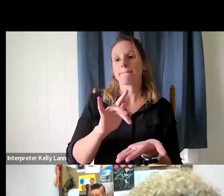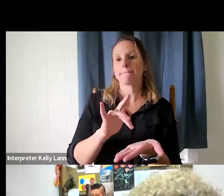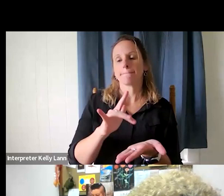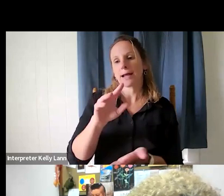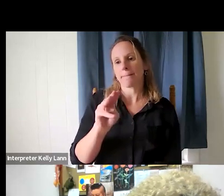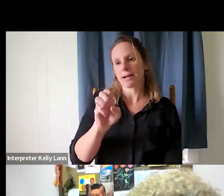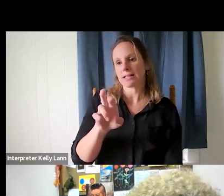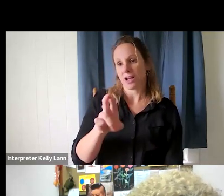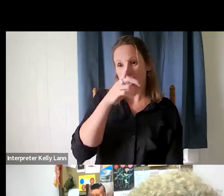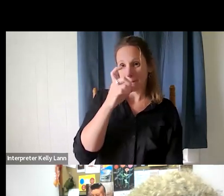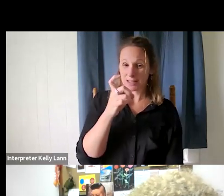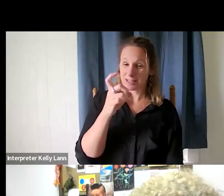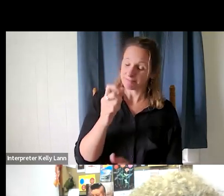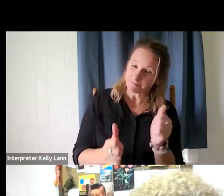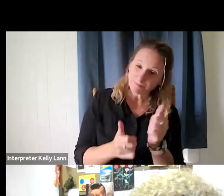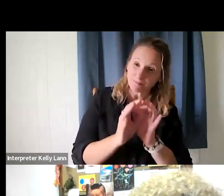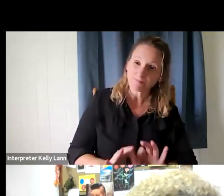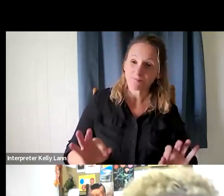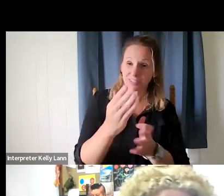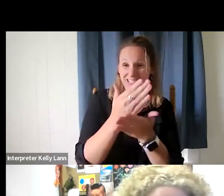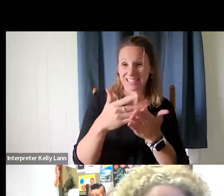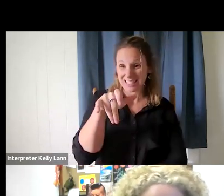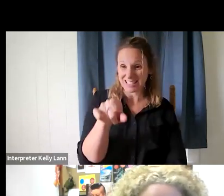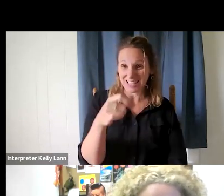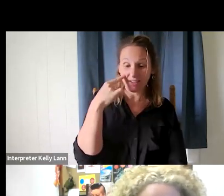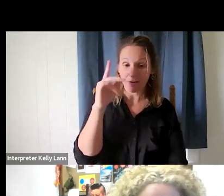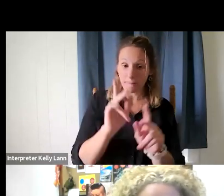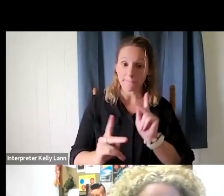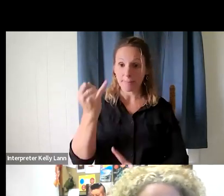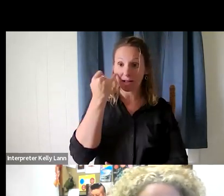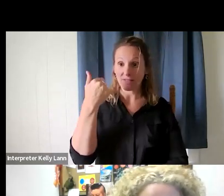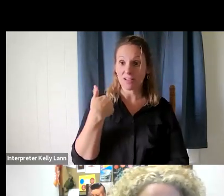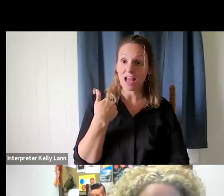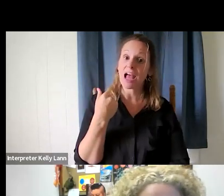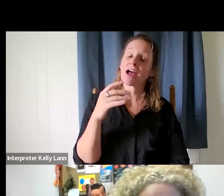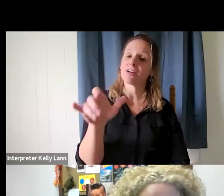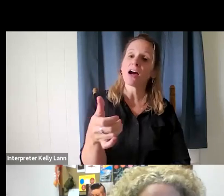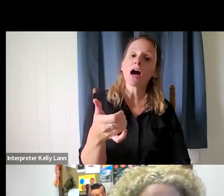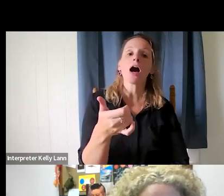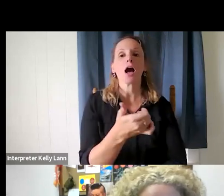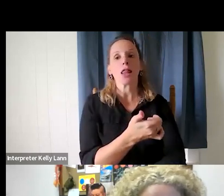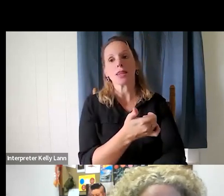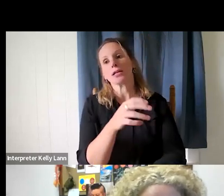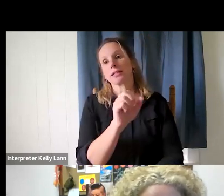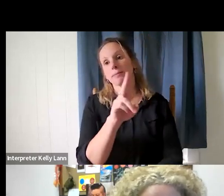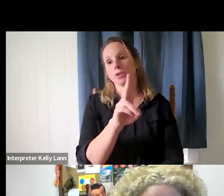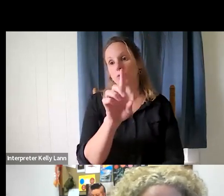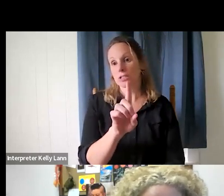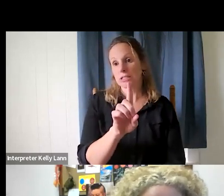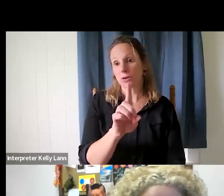it's one of the most important sections, especially for people who have co-occurring substance use disorders, like the first step